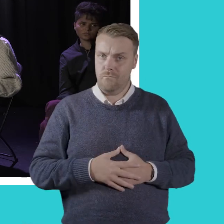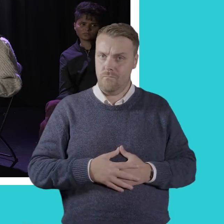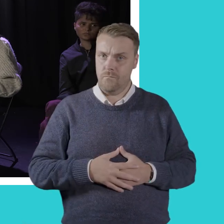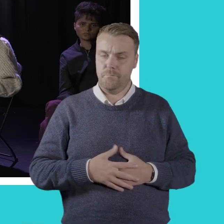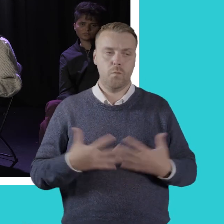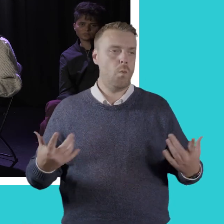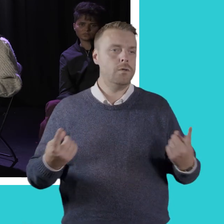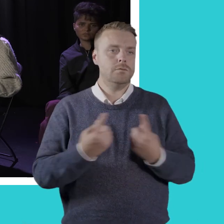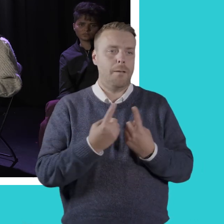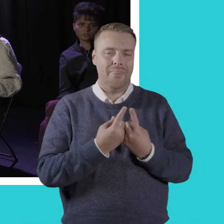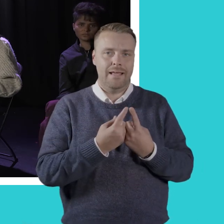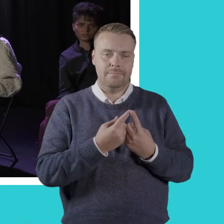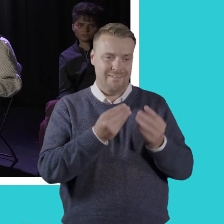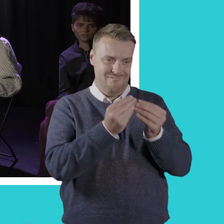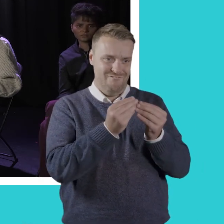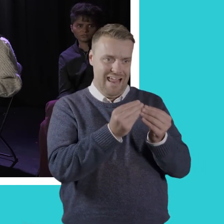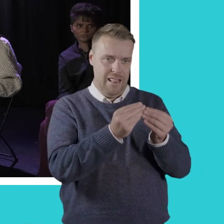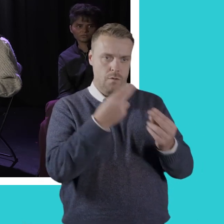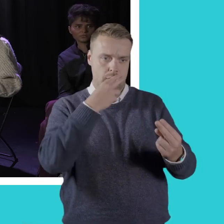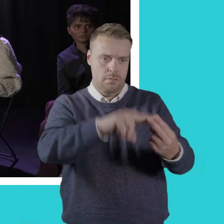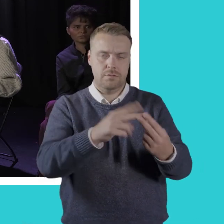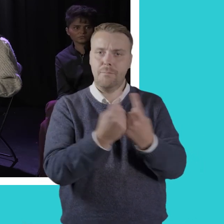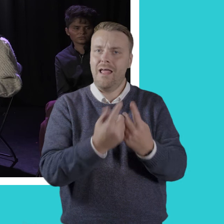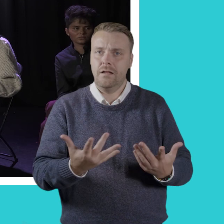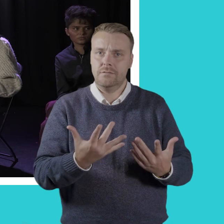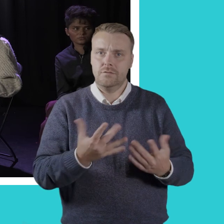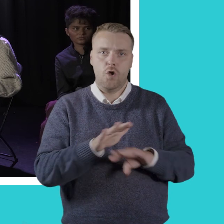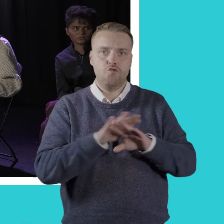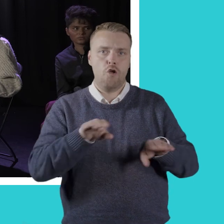the value. So that we're not just kind of going running around in circles trying to fight because